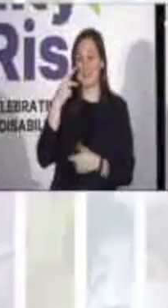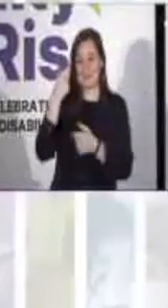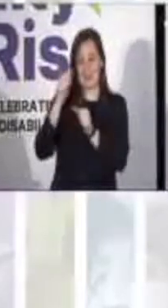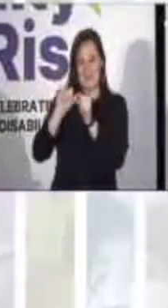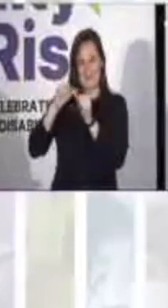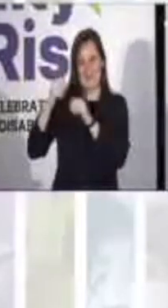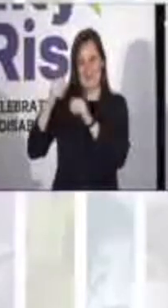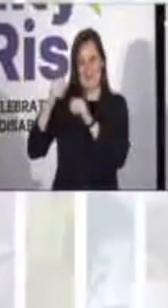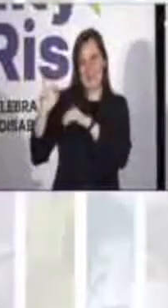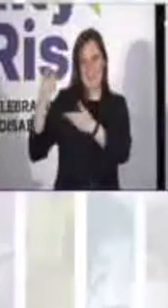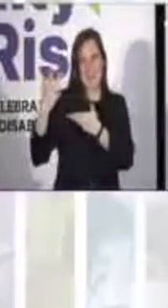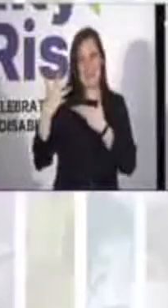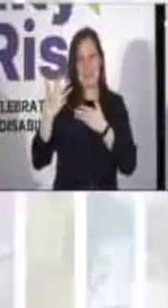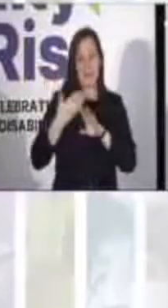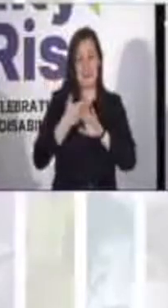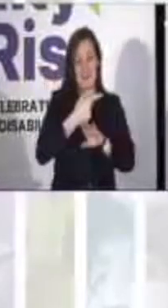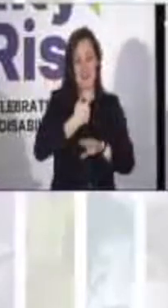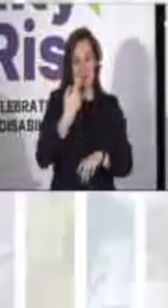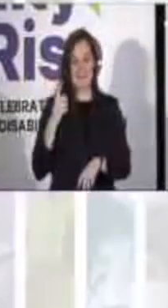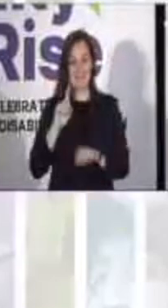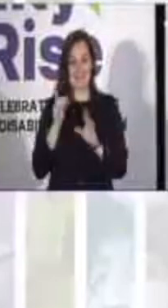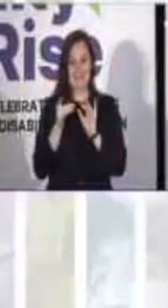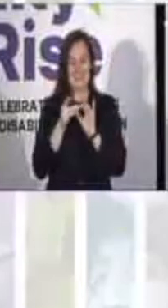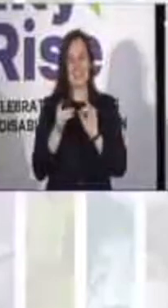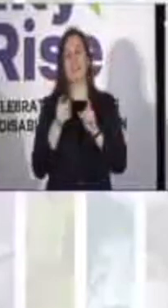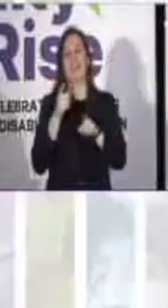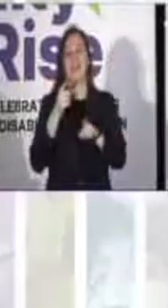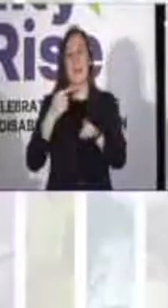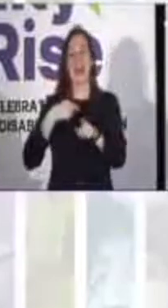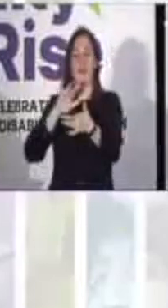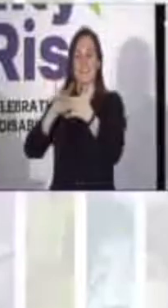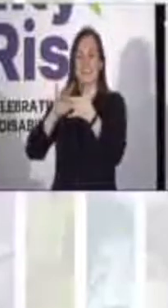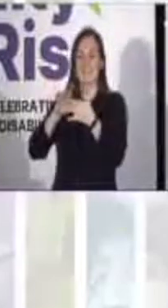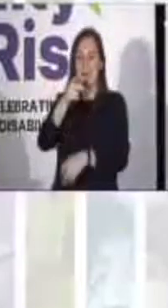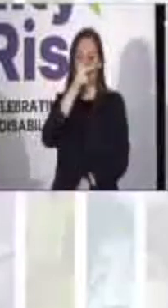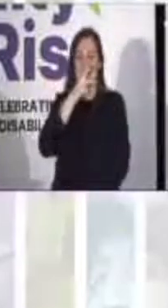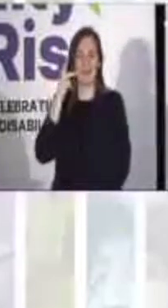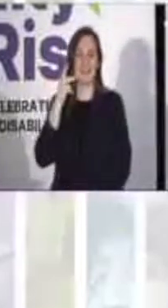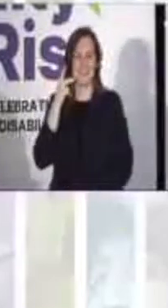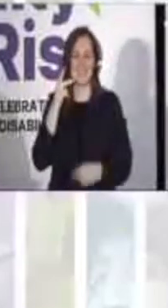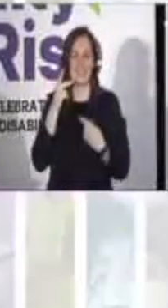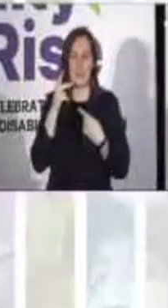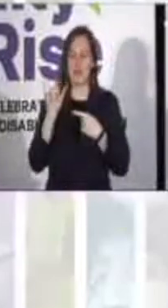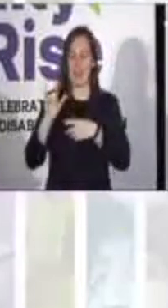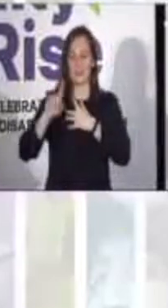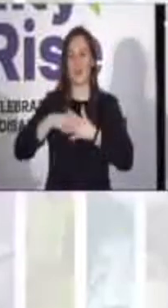THAT I REACHED OUT TO HER AND THAT'S HOW THE WHOLE BALL GOT ROLLING.